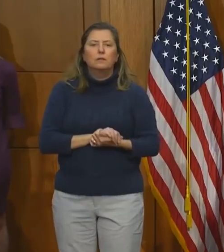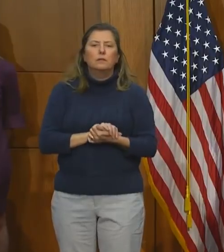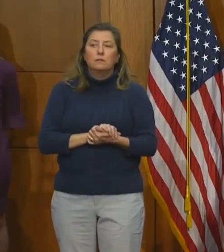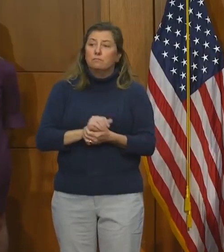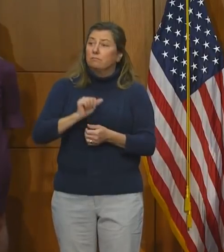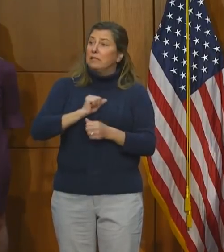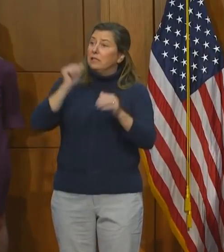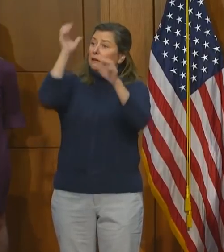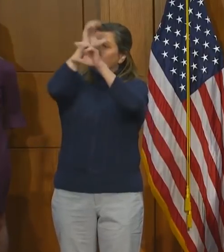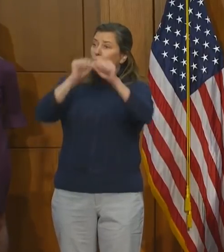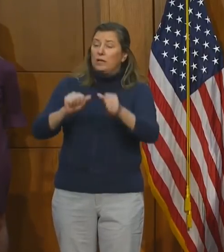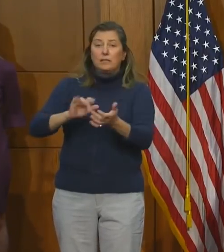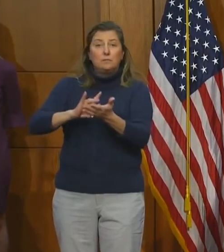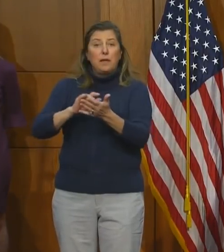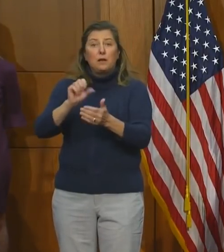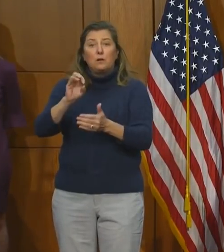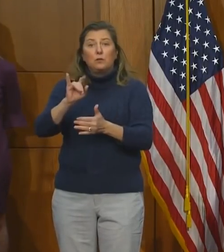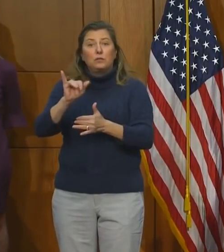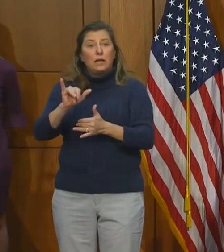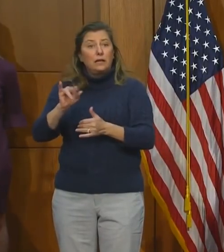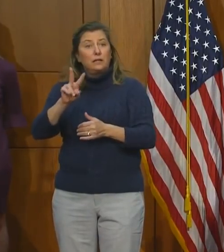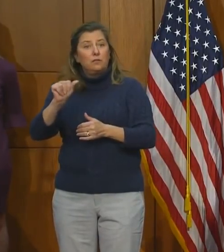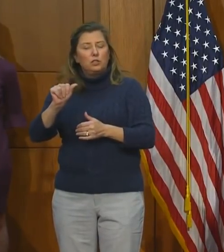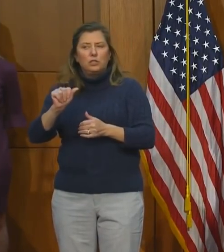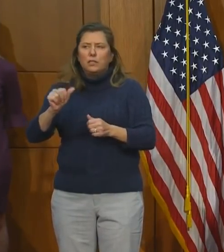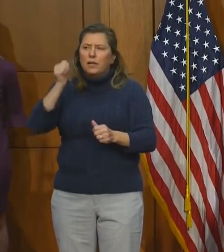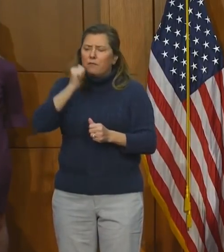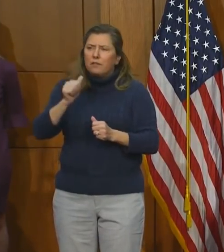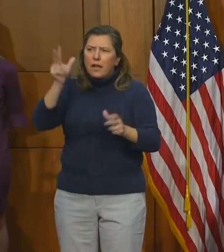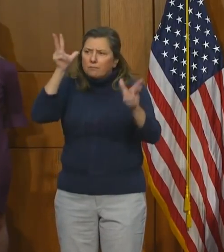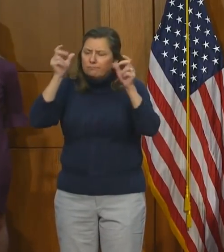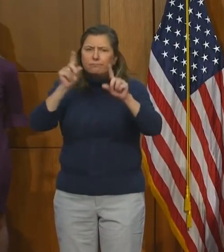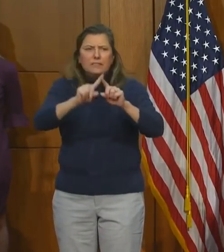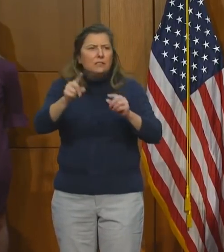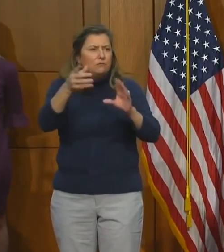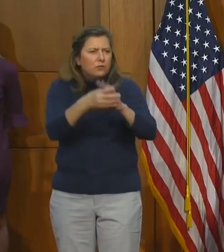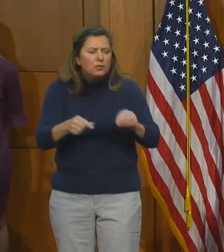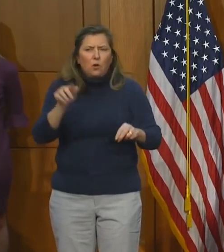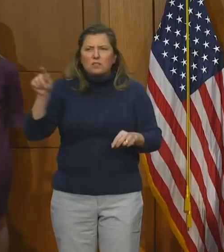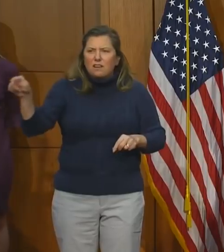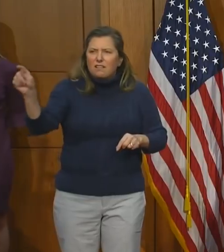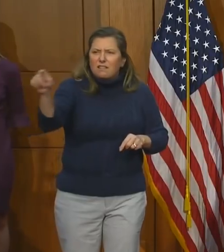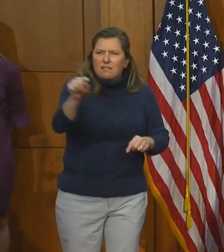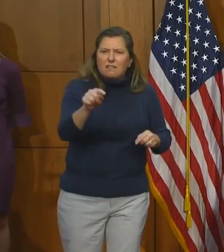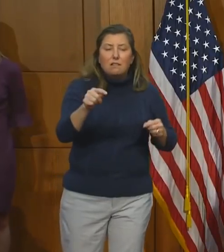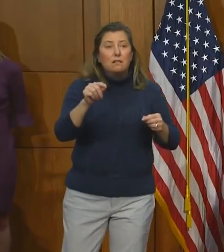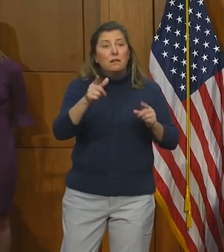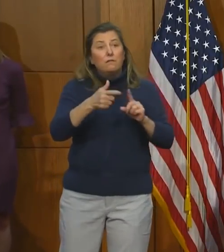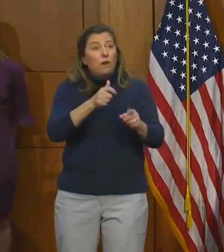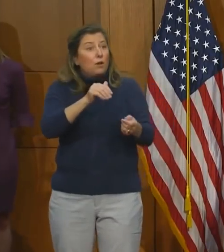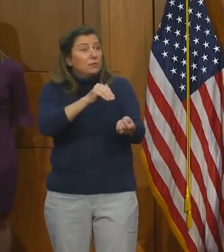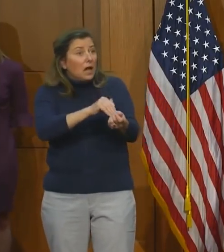TO SACRIFICE AND WORKED TIRELESSLY TO FIGHT COVID NINETEEN. AS THE PRESIDENT MEDICAL SOCIETY VIRGINIA YOUR